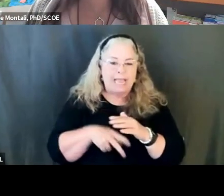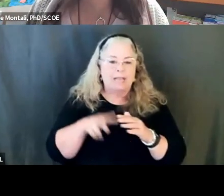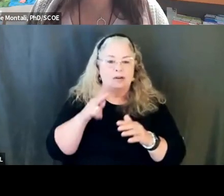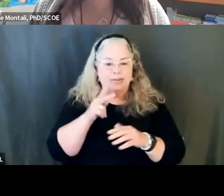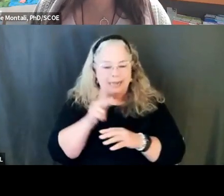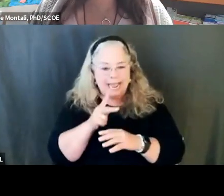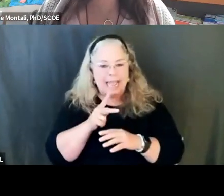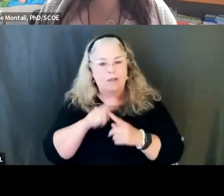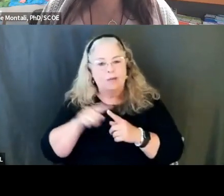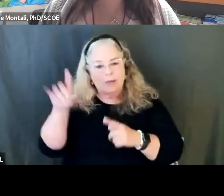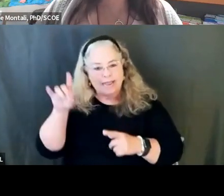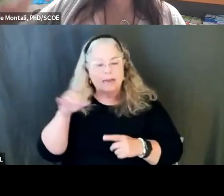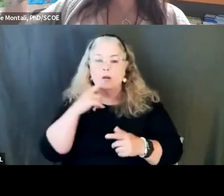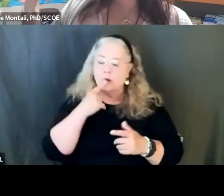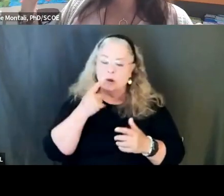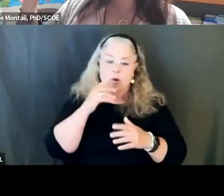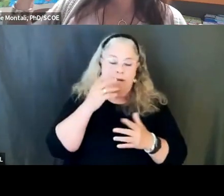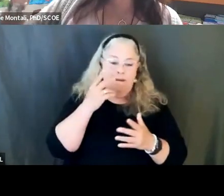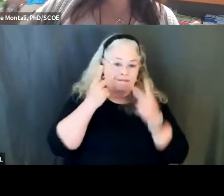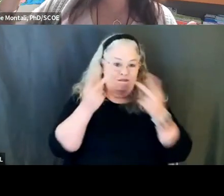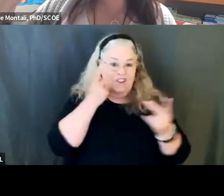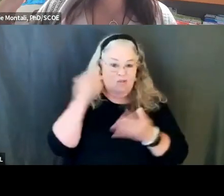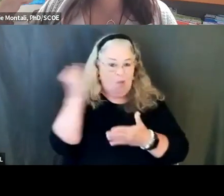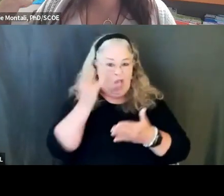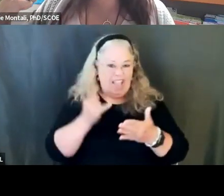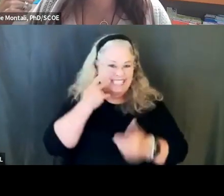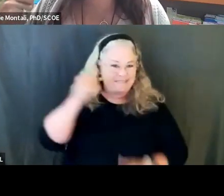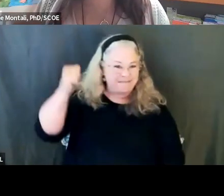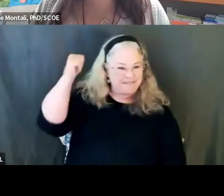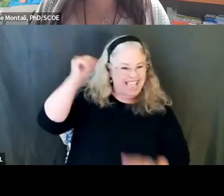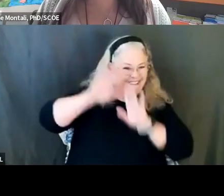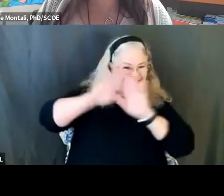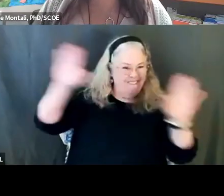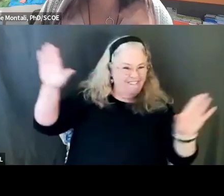a visual arts integrated curriculum. You can see on the my back wall I still have one of our